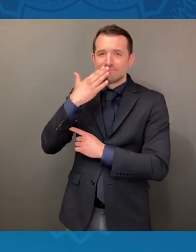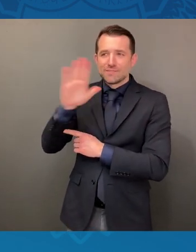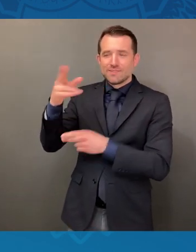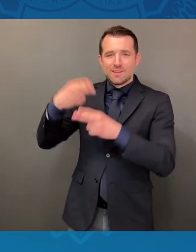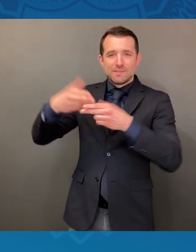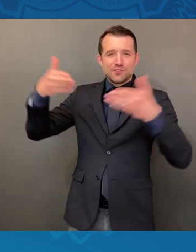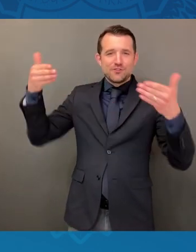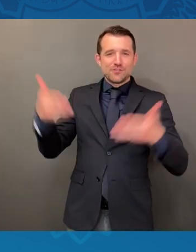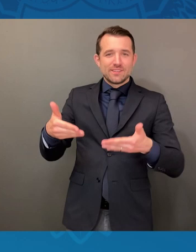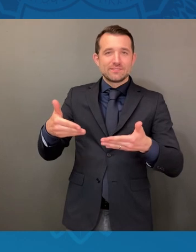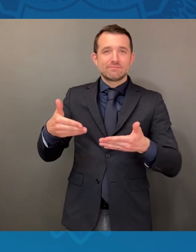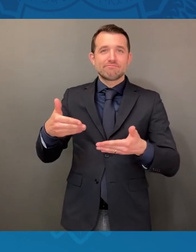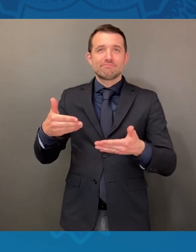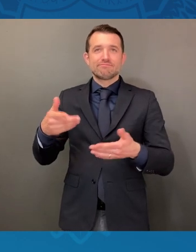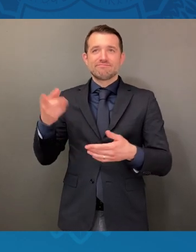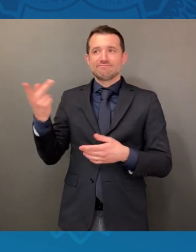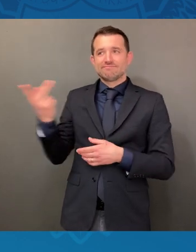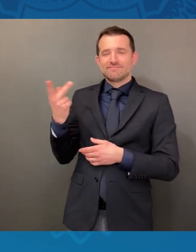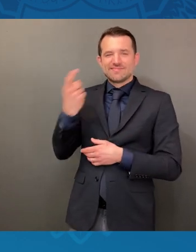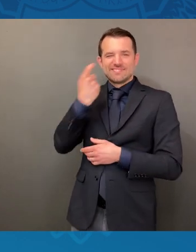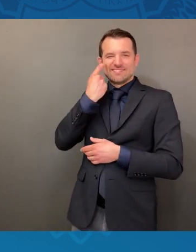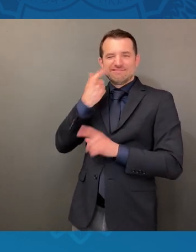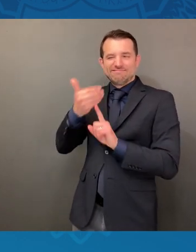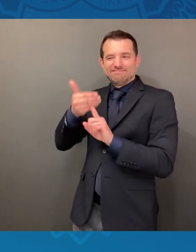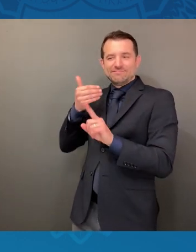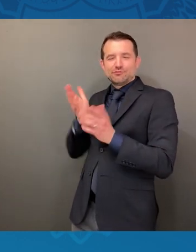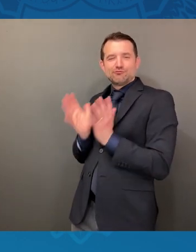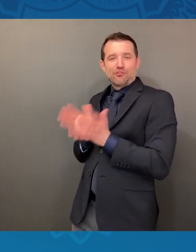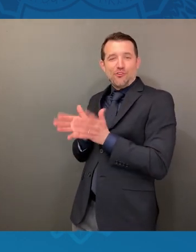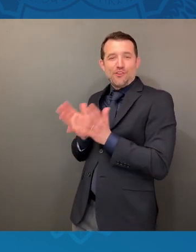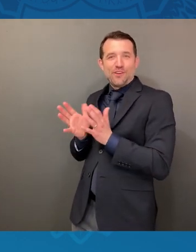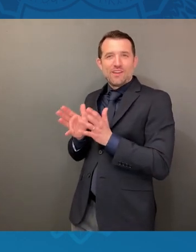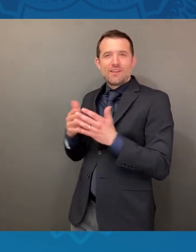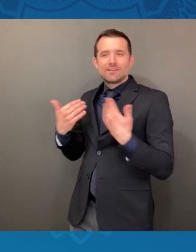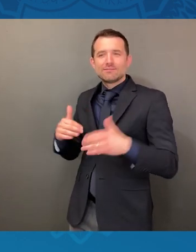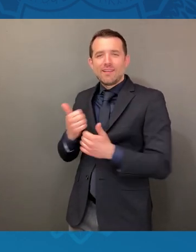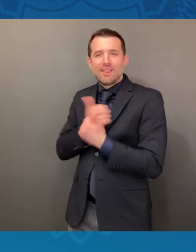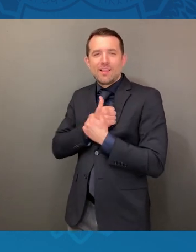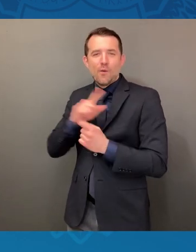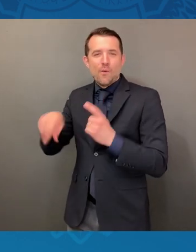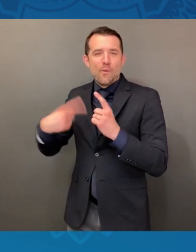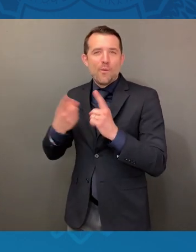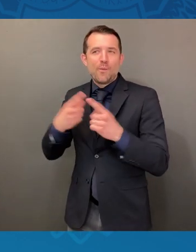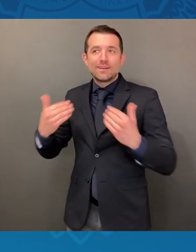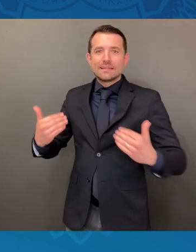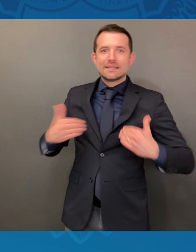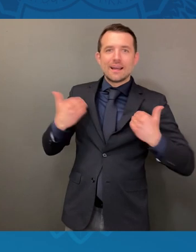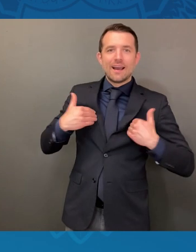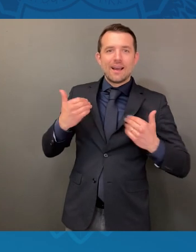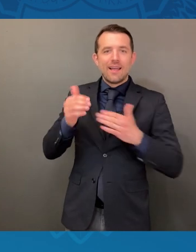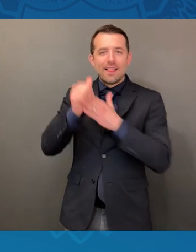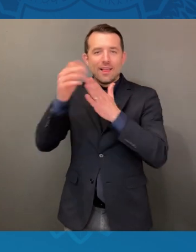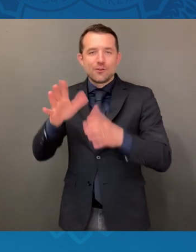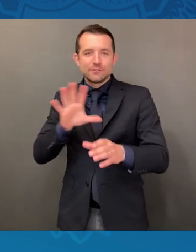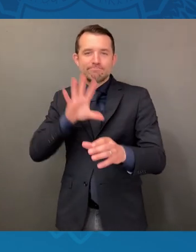I have to tell you, I just love it when we see and have our young leaders participate because they are what it's all about,